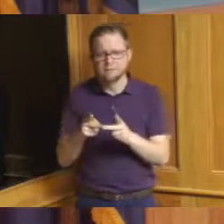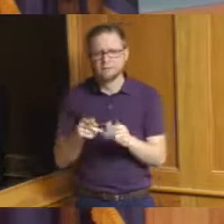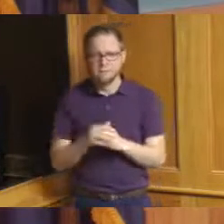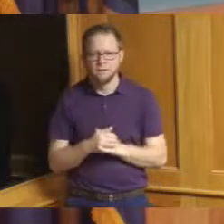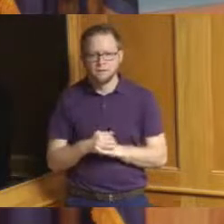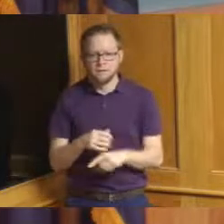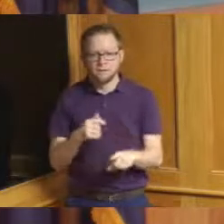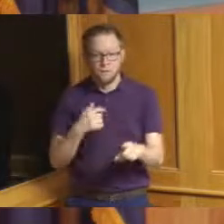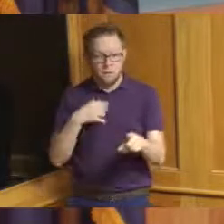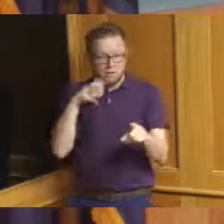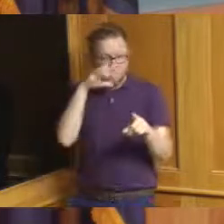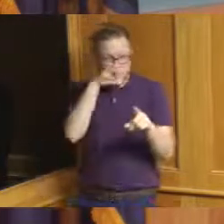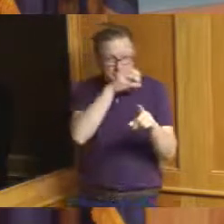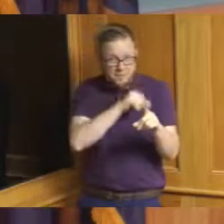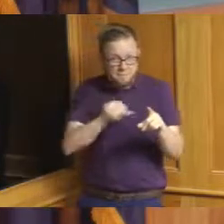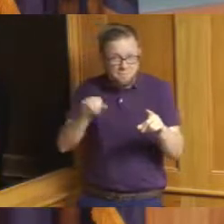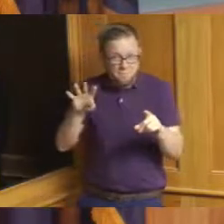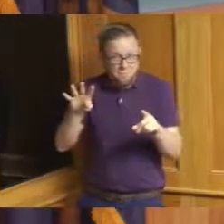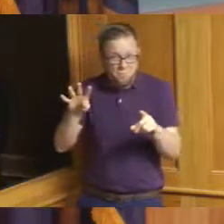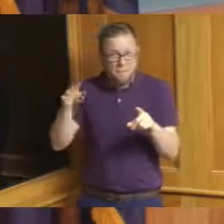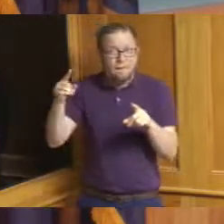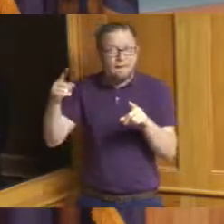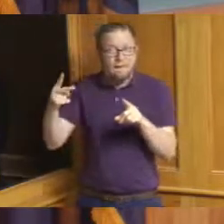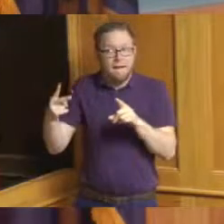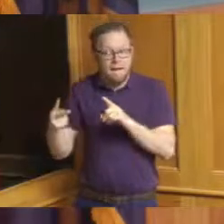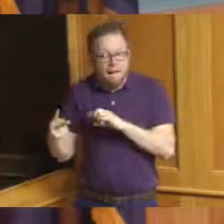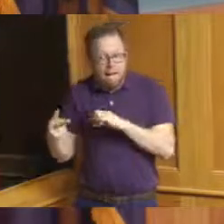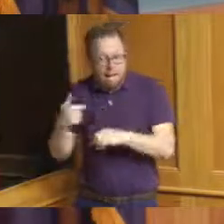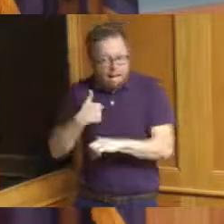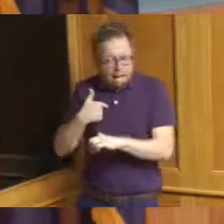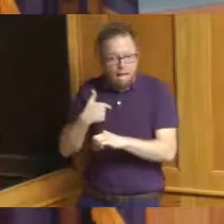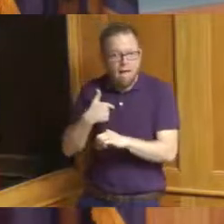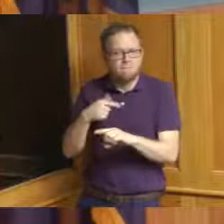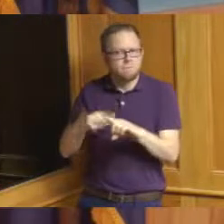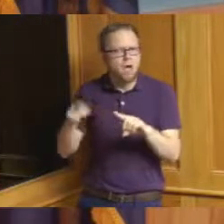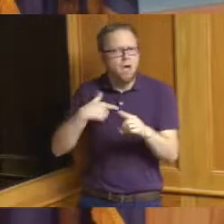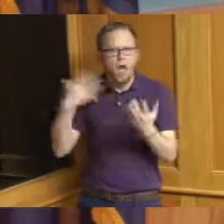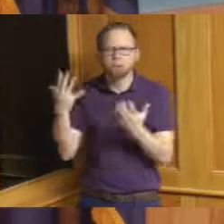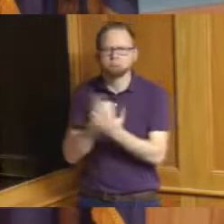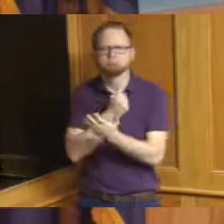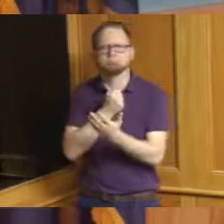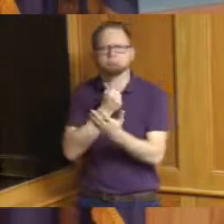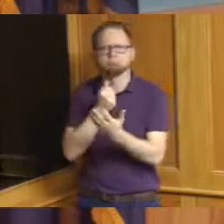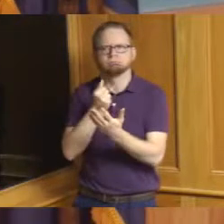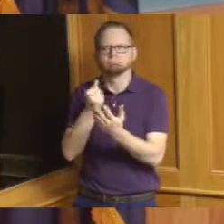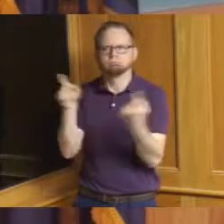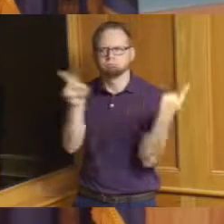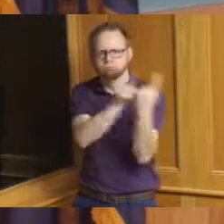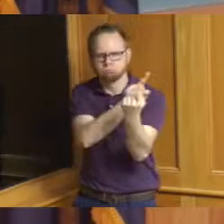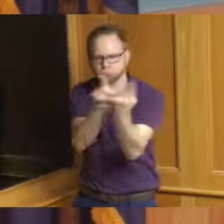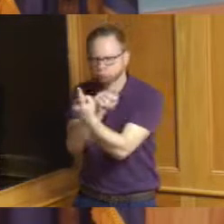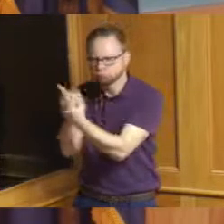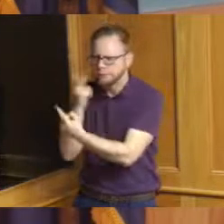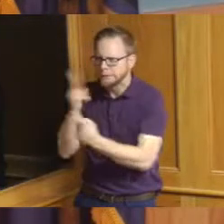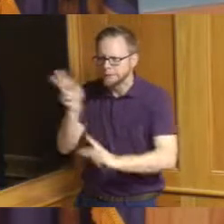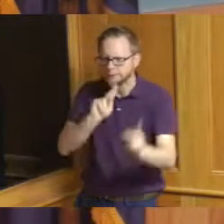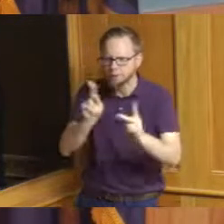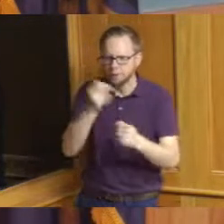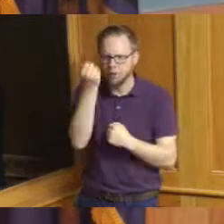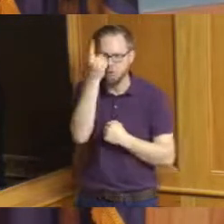a half but i got a chance to see people face to face and what they needed help on fifteen hundred